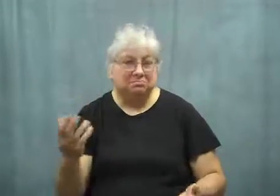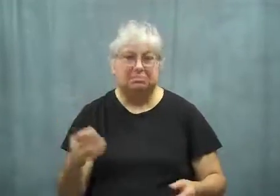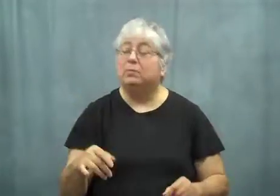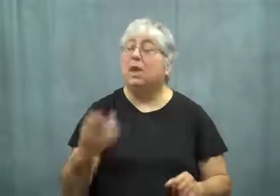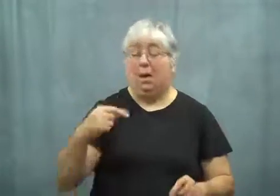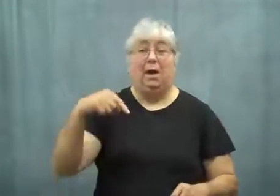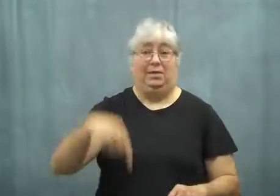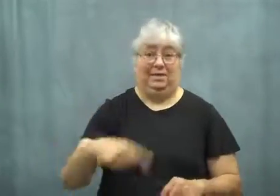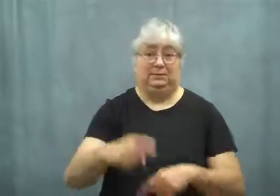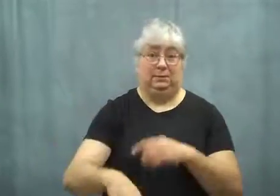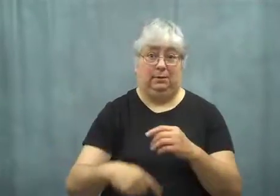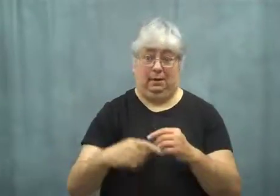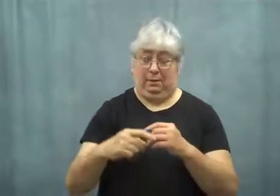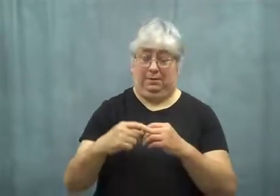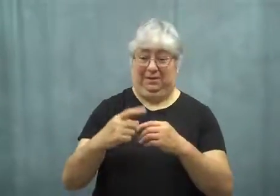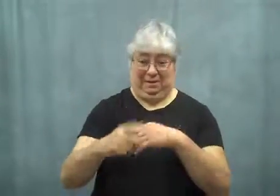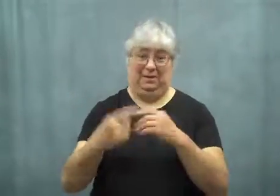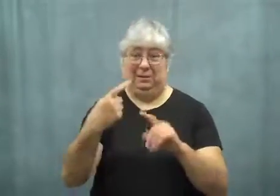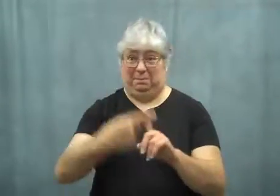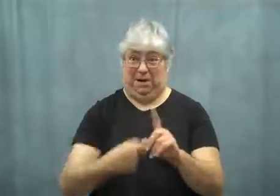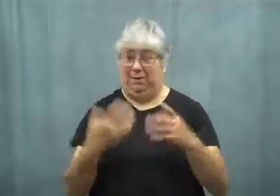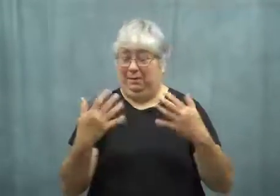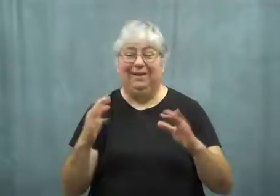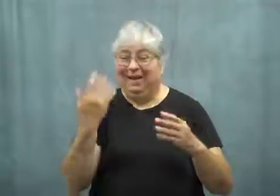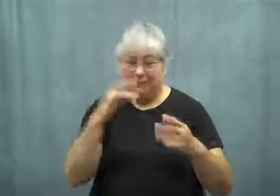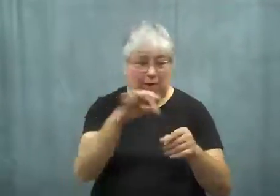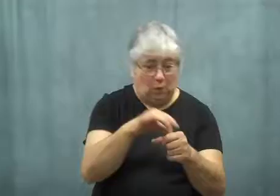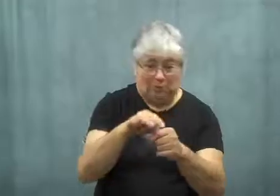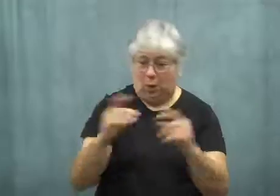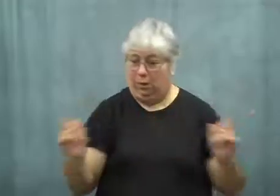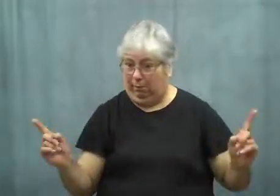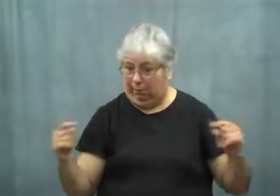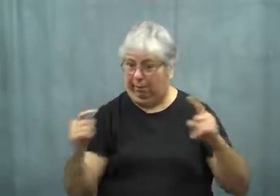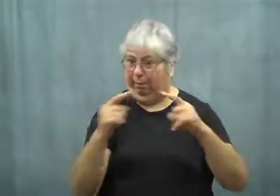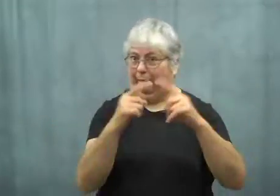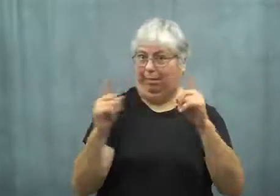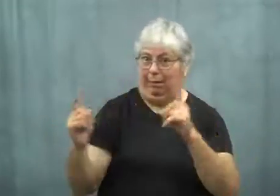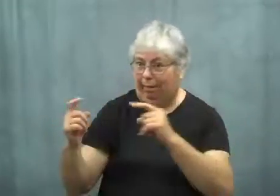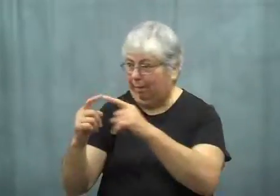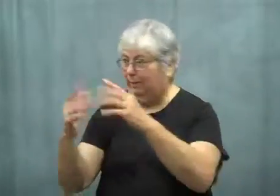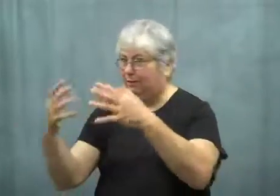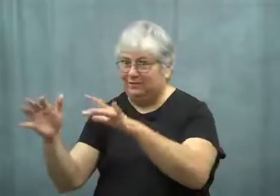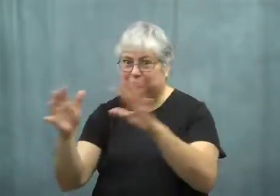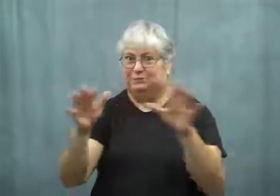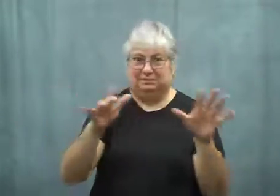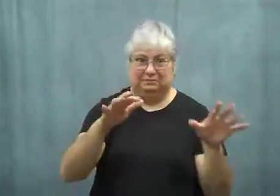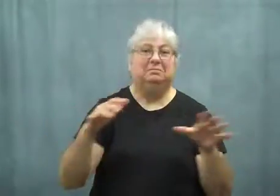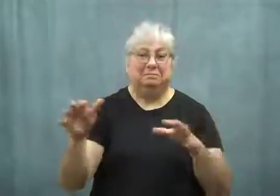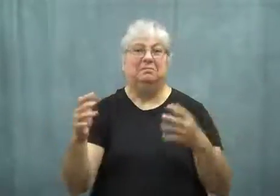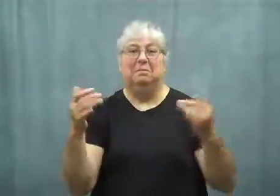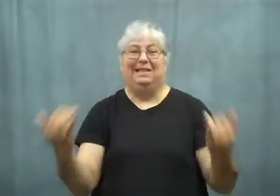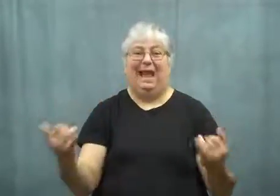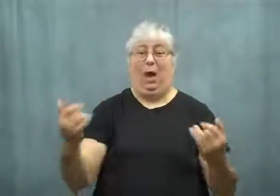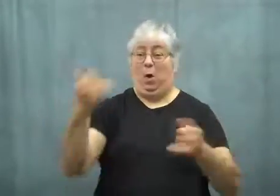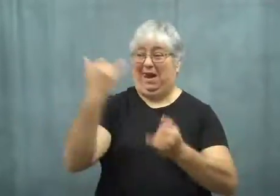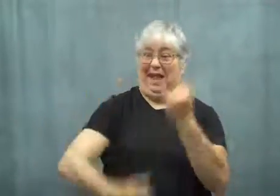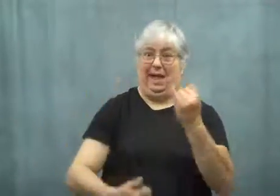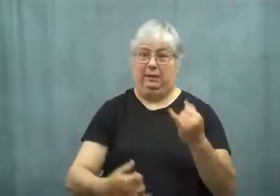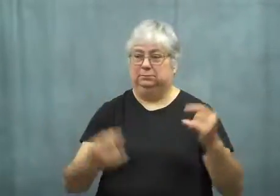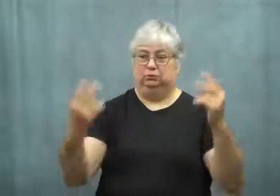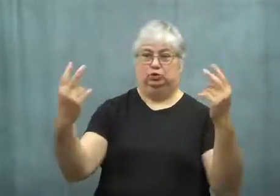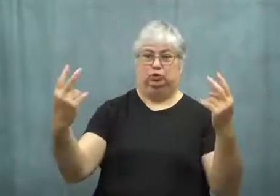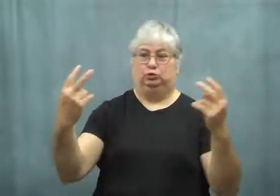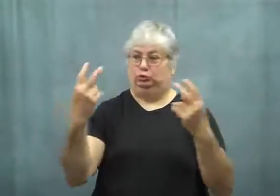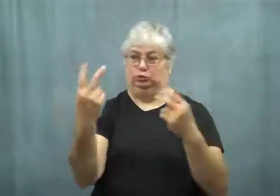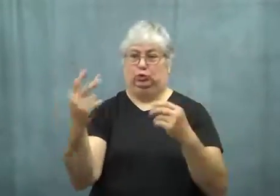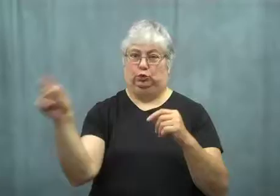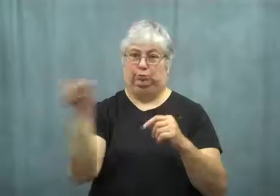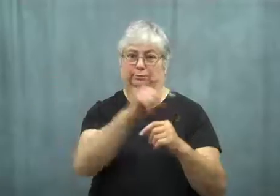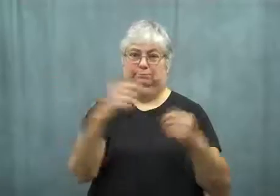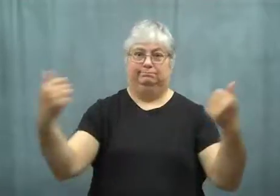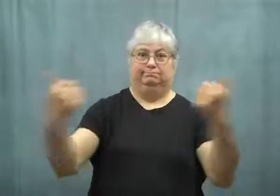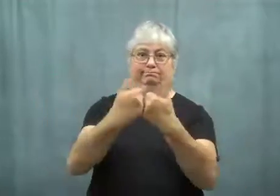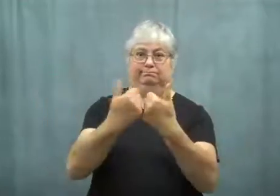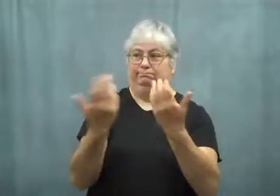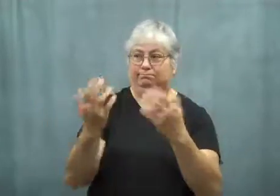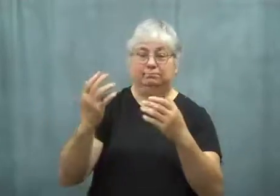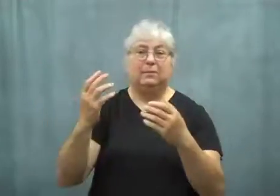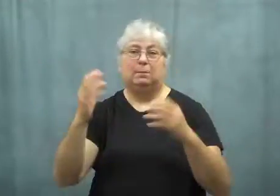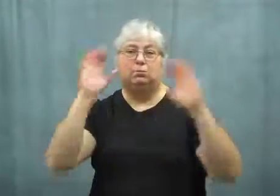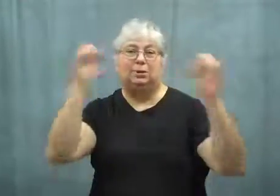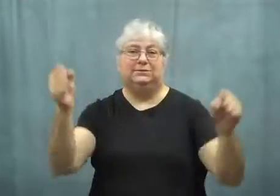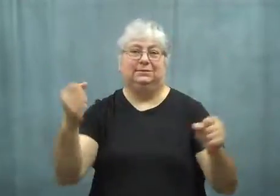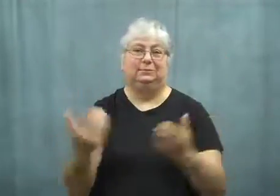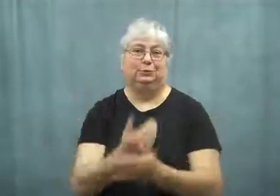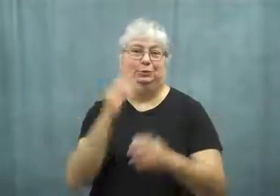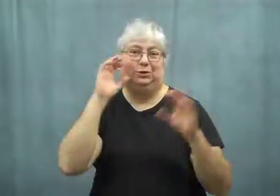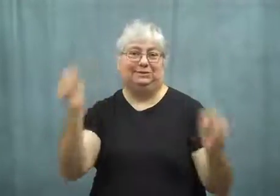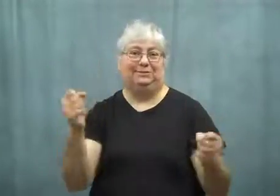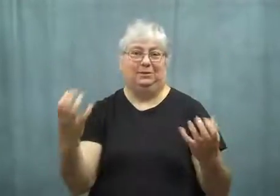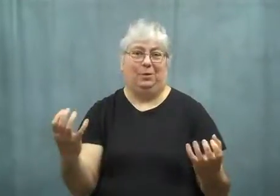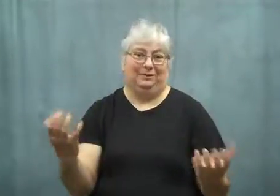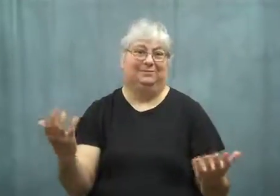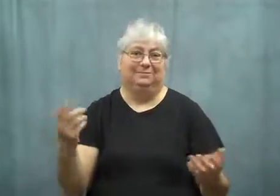This month, after the primaries, there are now two candidates for President.